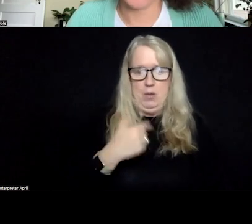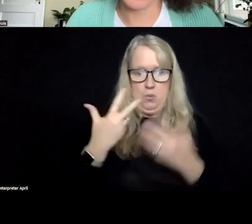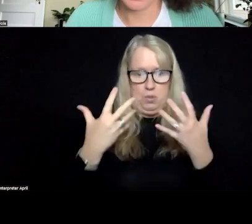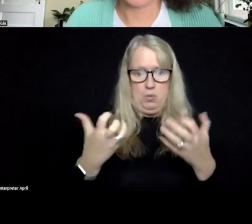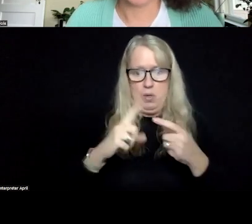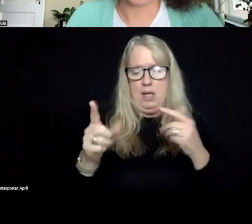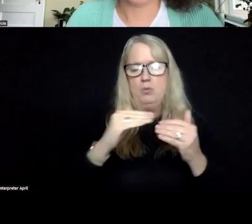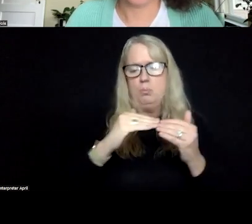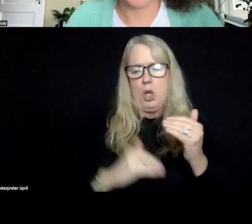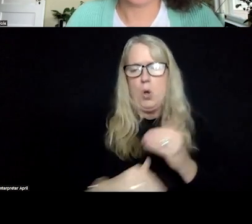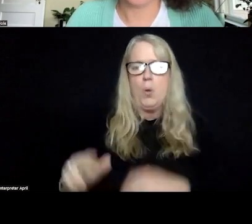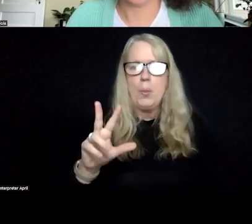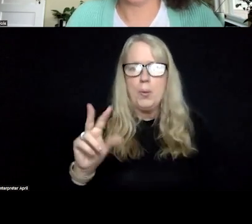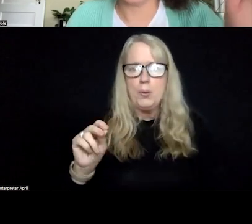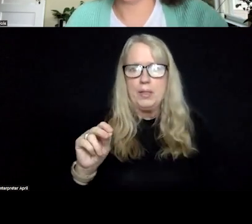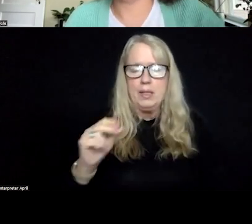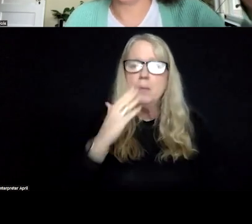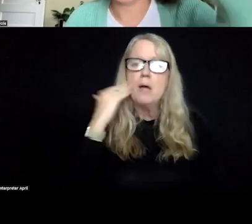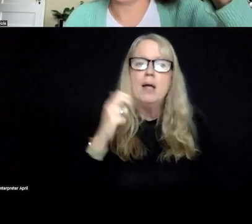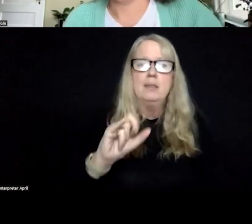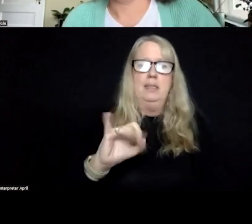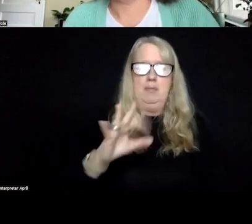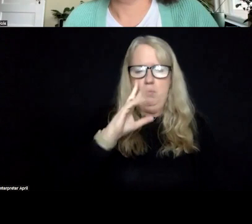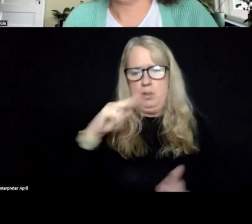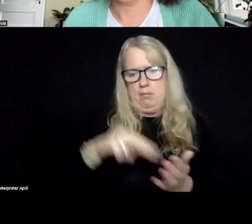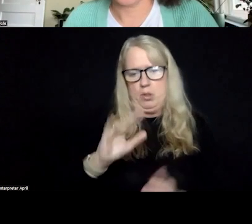30. THE REASON IS IF YOU LOOK AT THE DATA, YOU CAN SEE THE